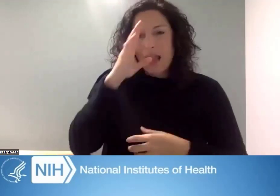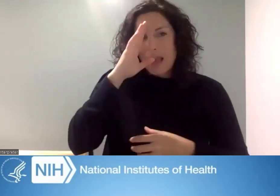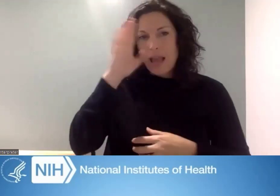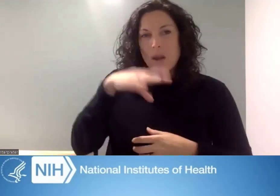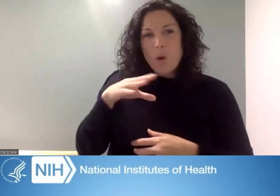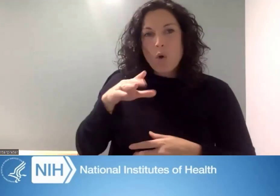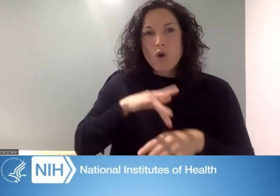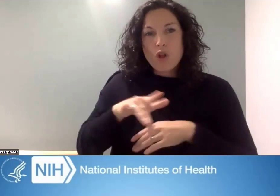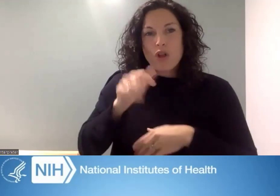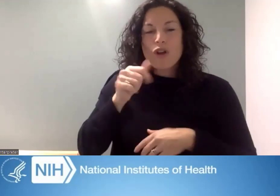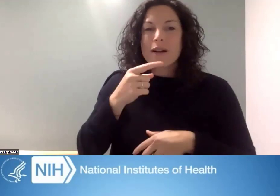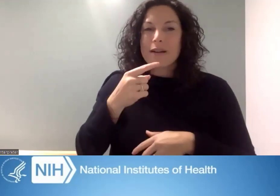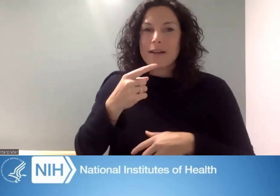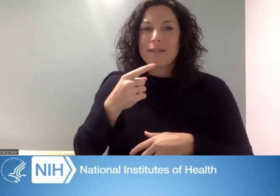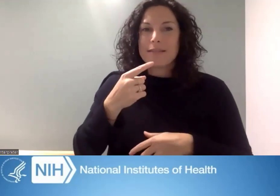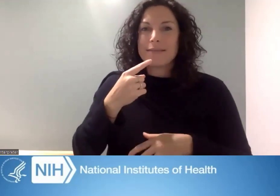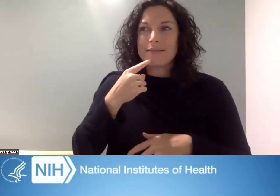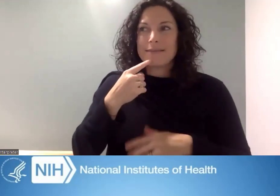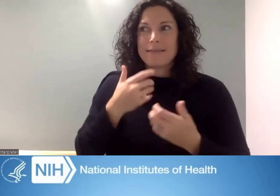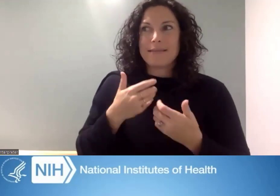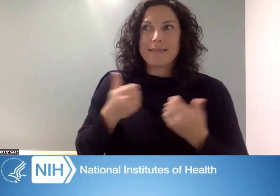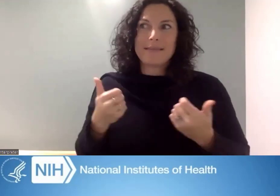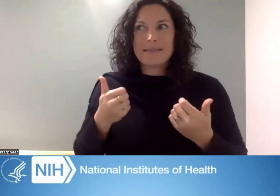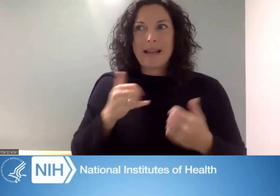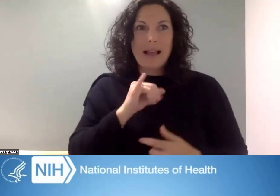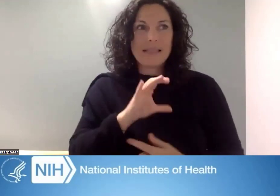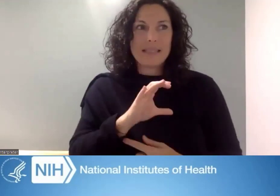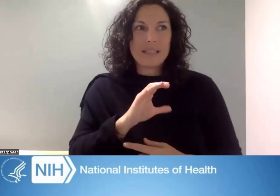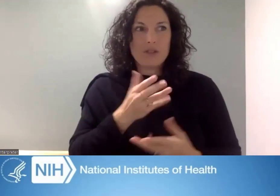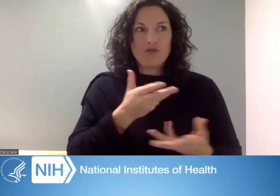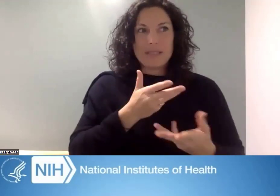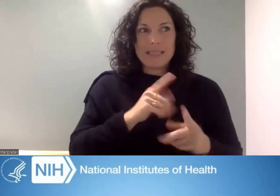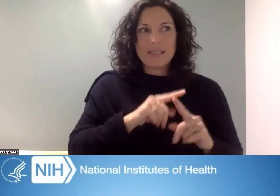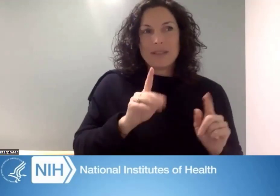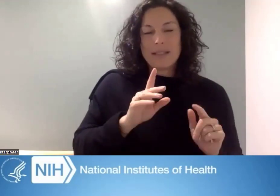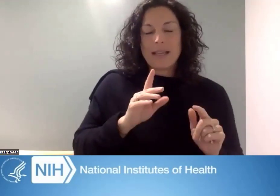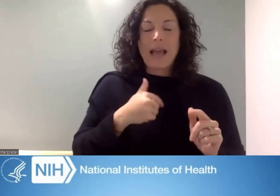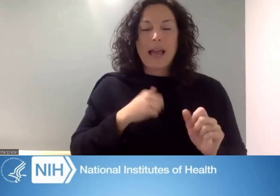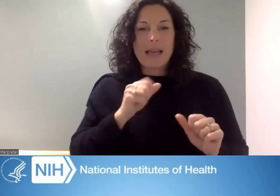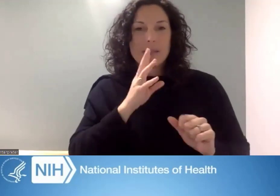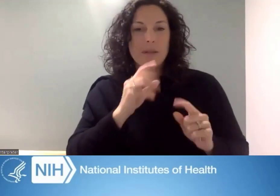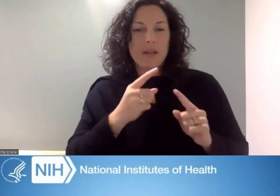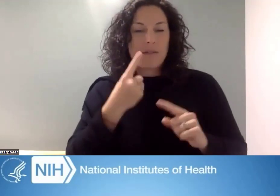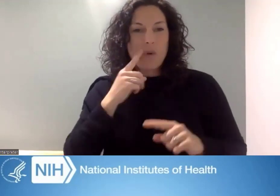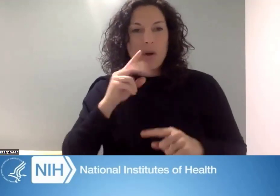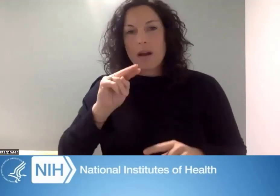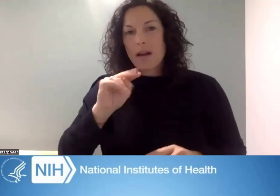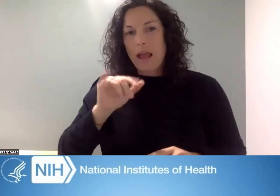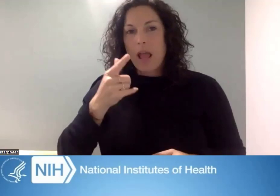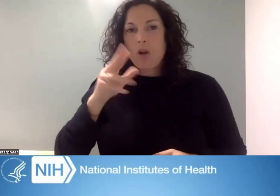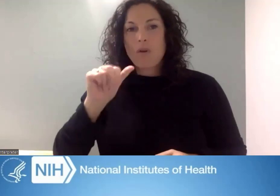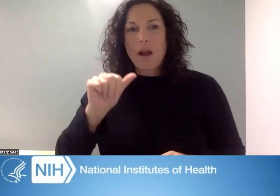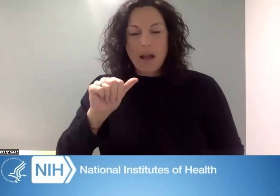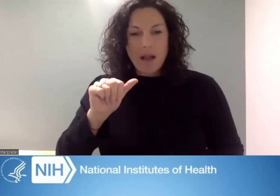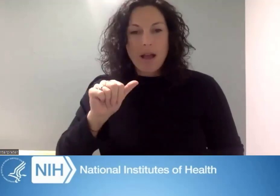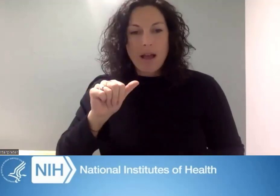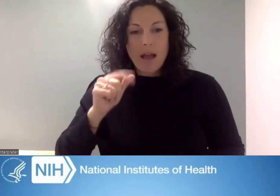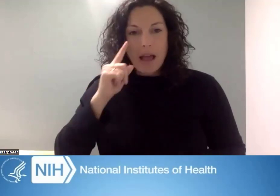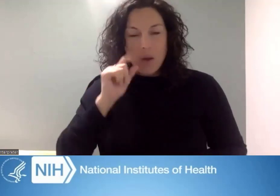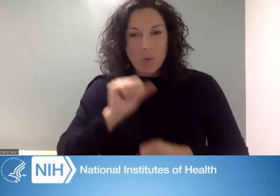about the distinction, maybe ICs treat it differently. And I can speak for NIAID, where I work. There's some times in the application